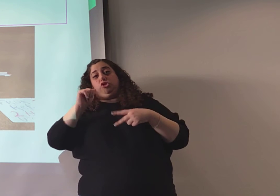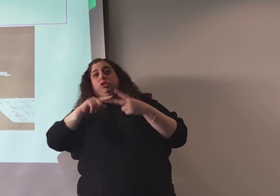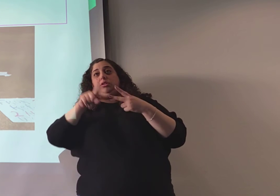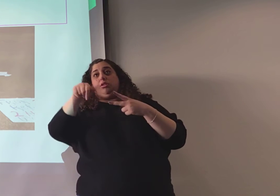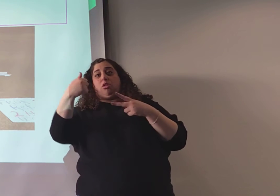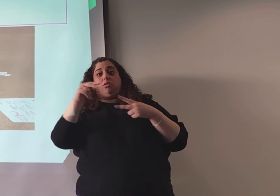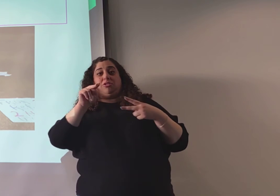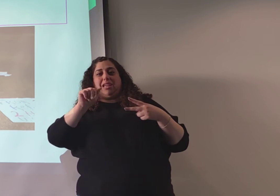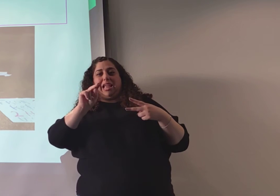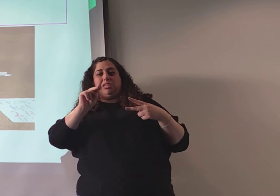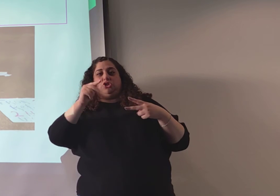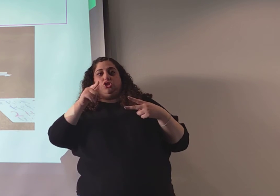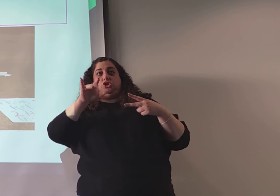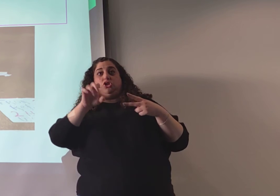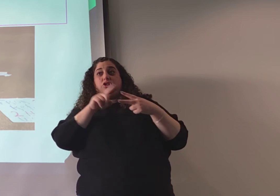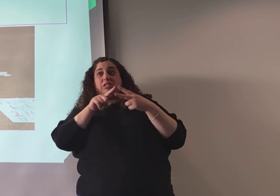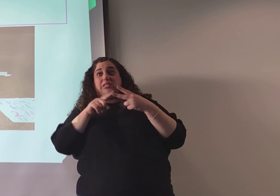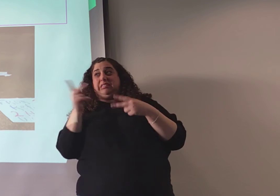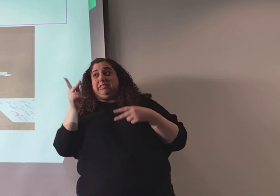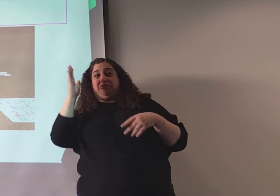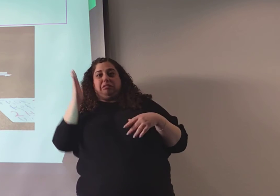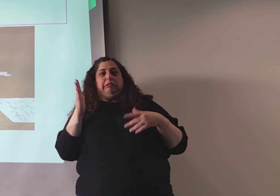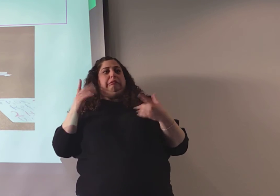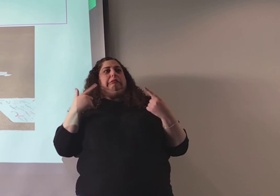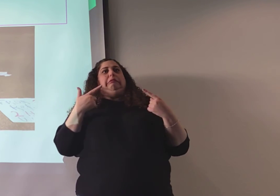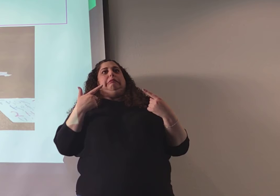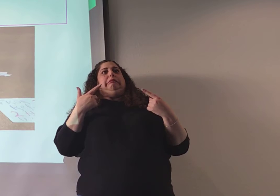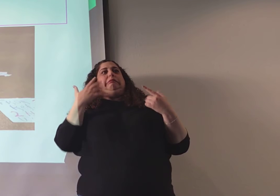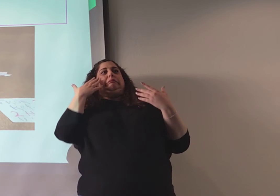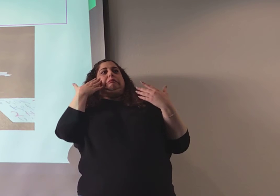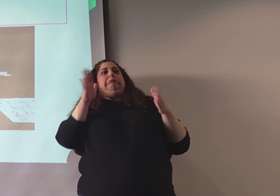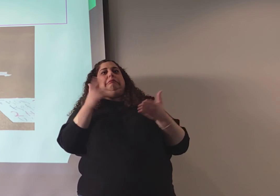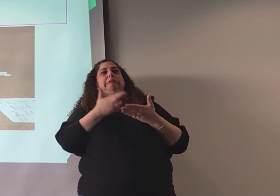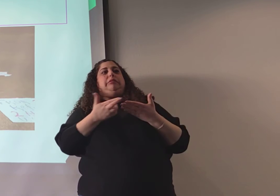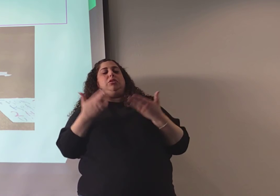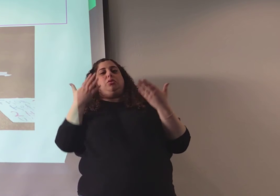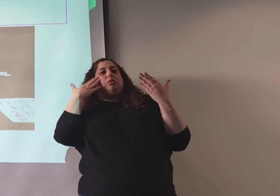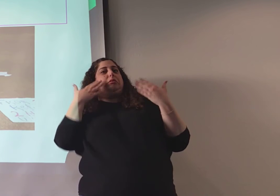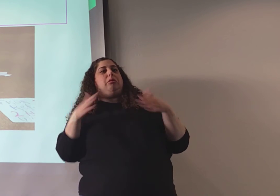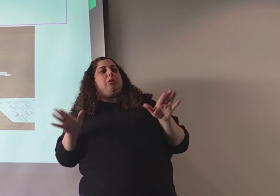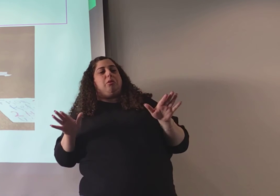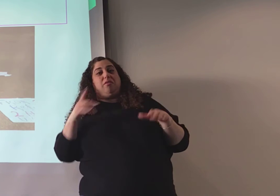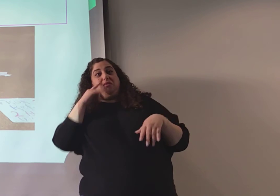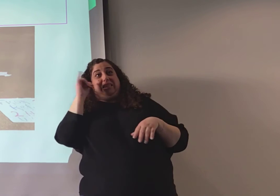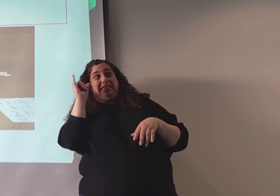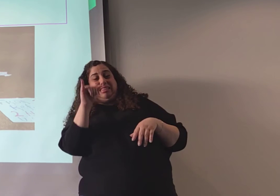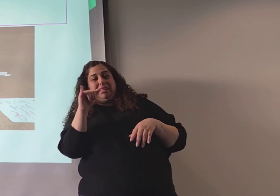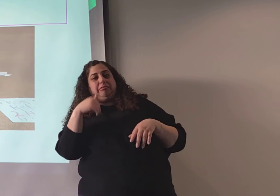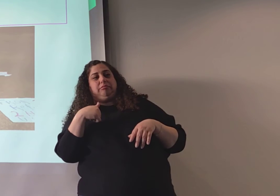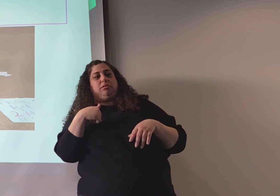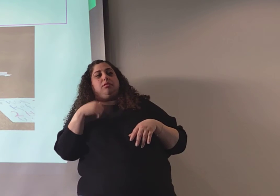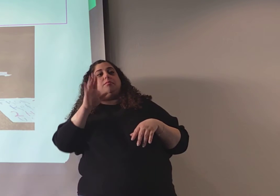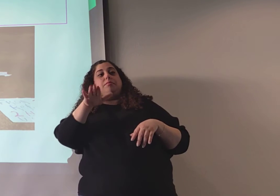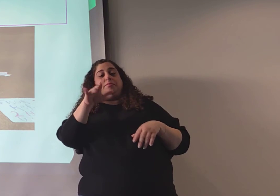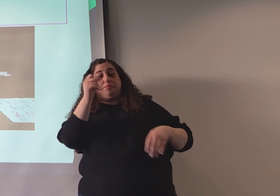There is the One Month Away rental assistance program, but if you think that you're going